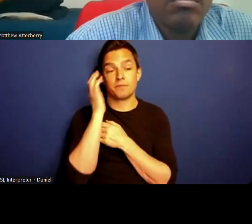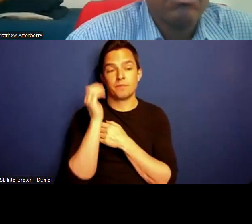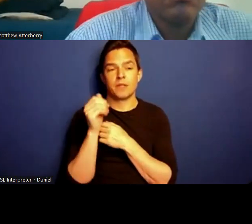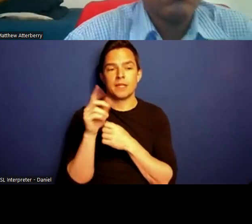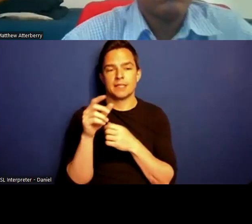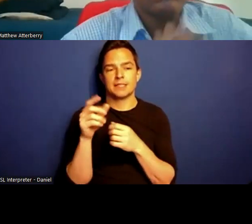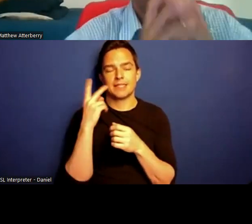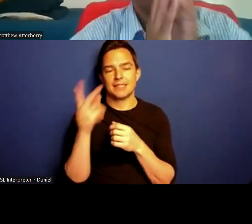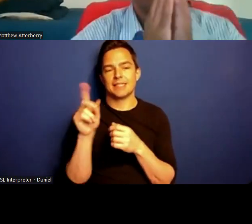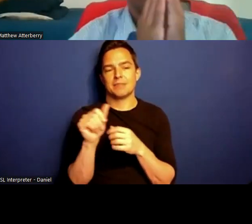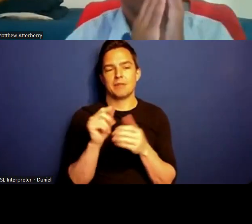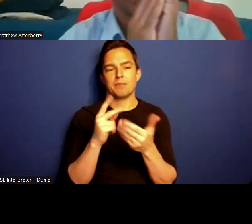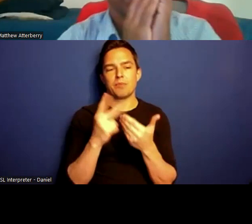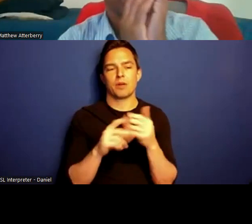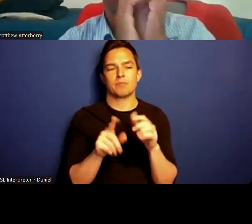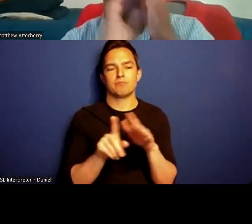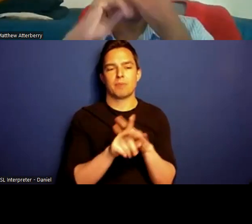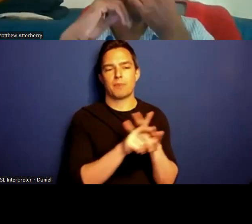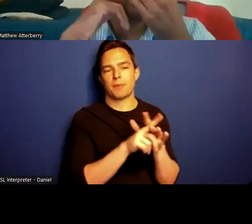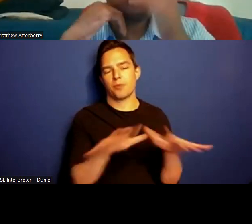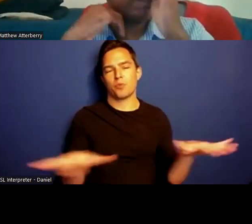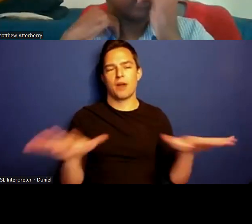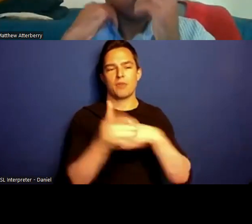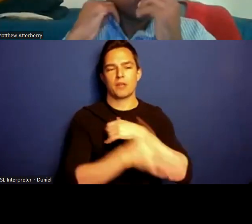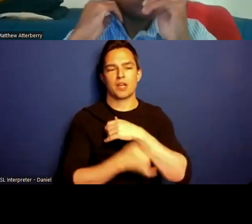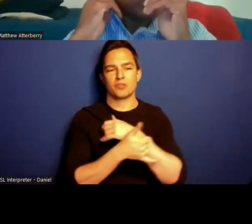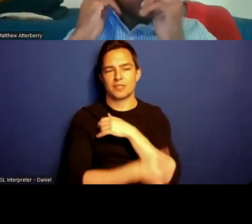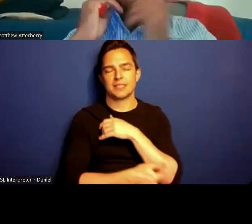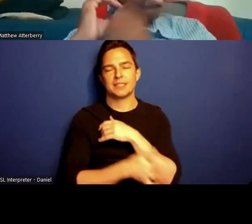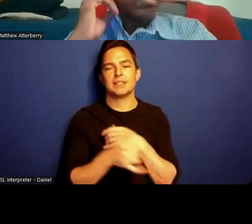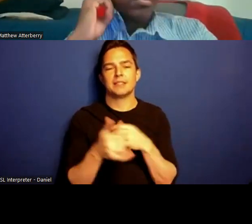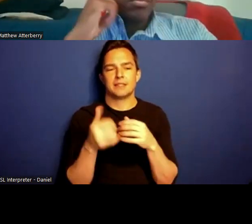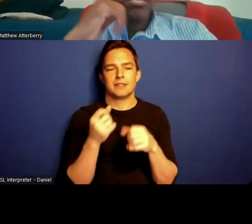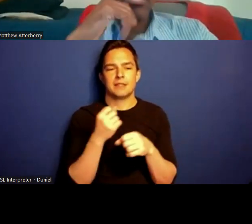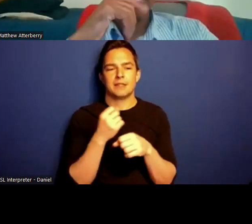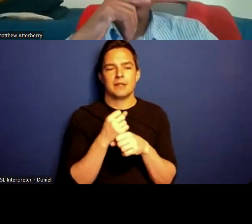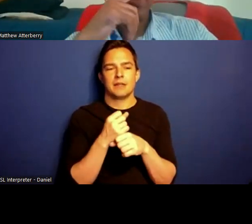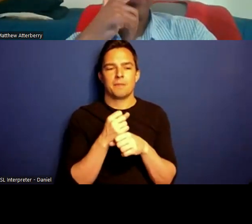pop up and throughout the countries so that, you know, I wouldn't have to say I was lucky